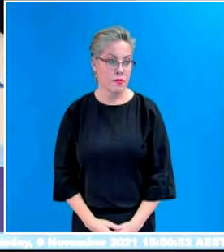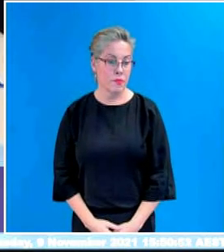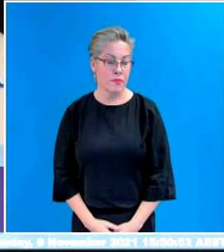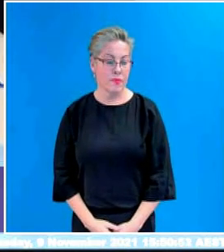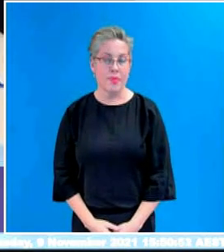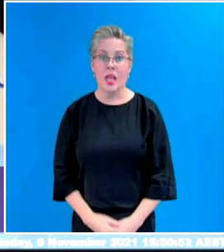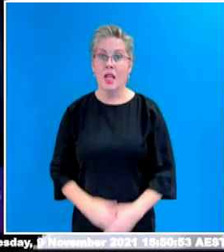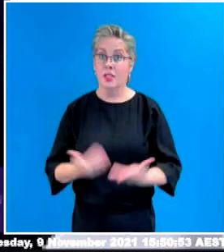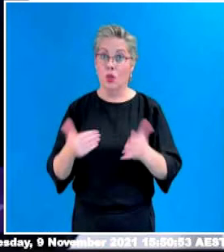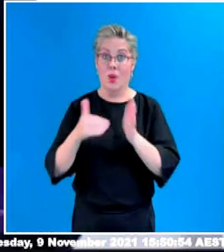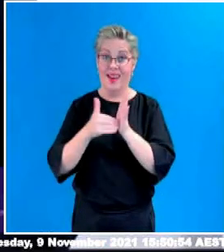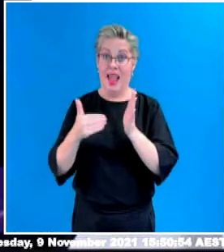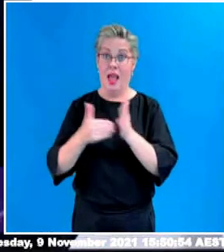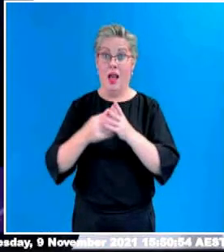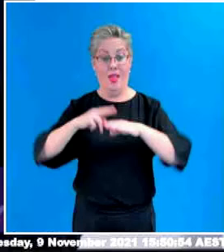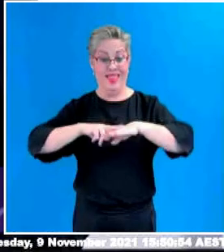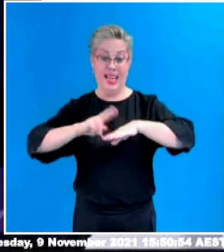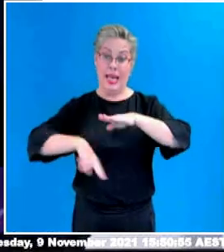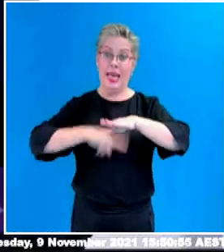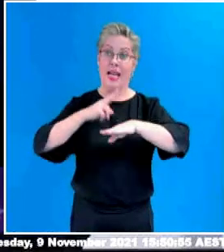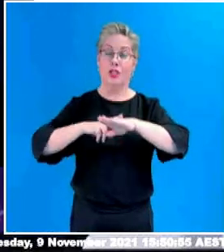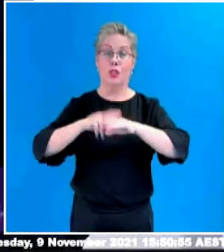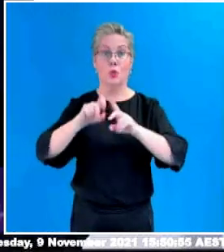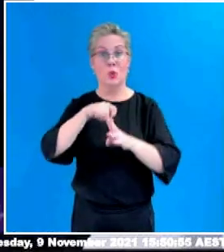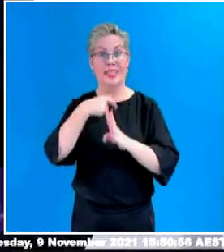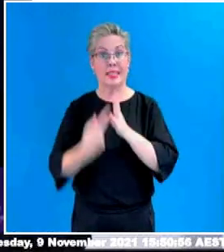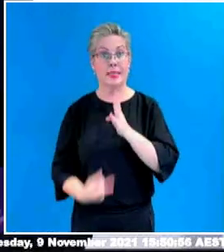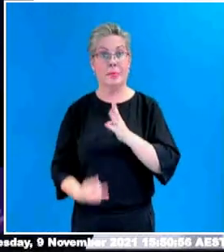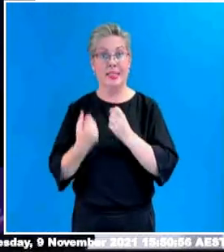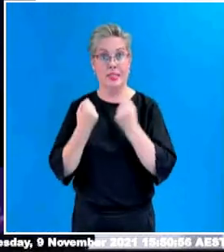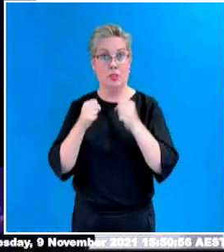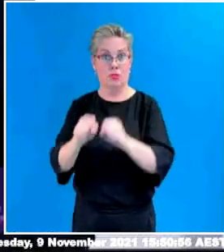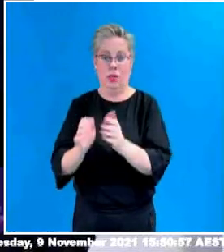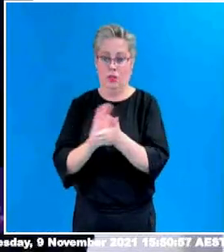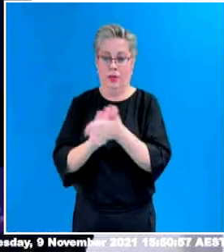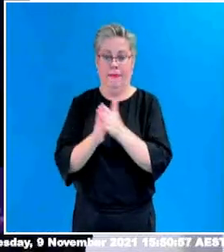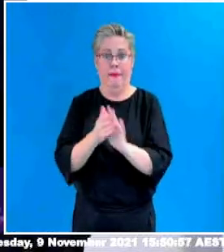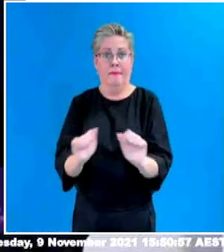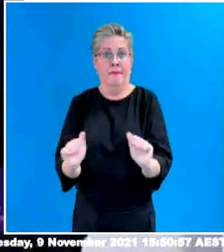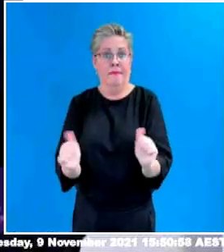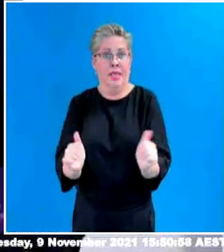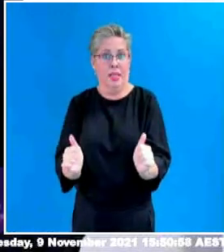Strategy, there are a number of references to the CRPD in the strategy.